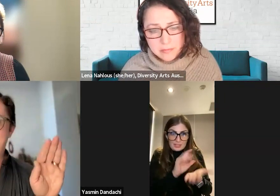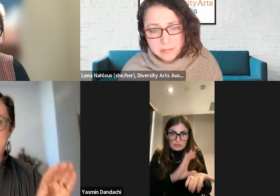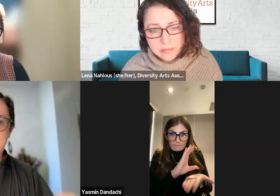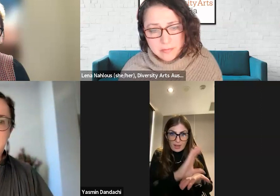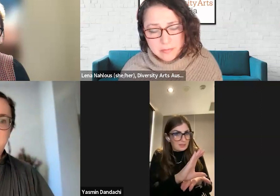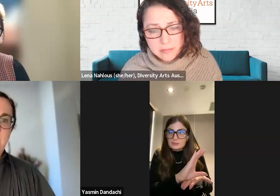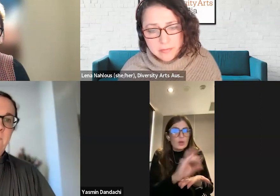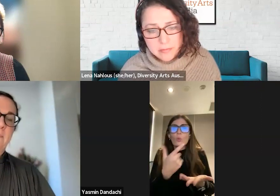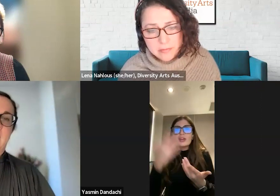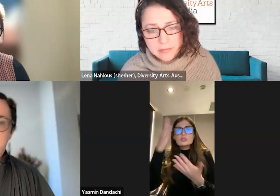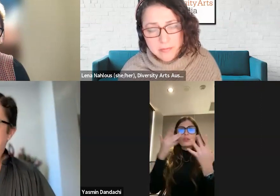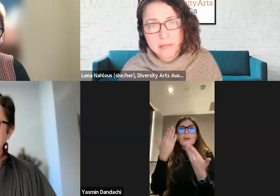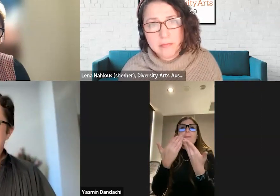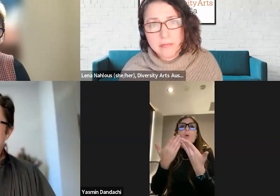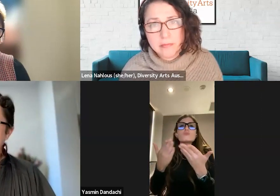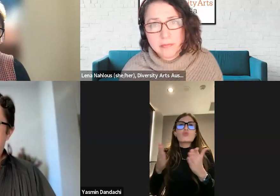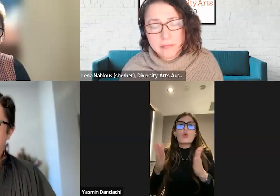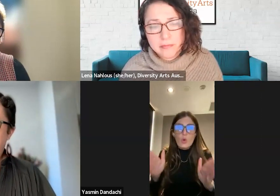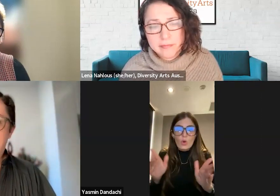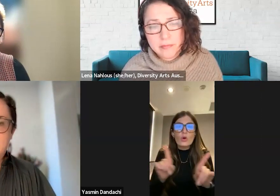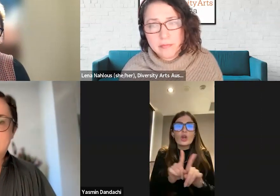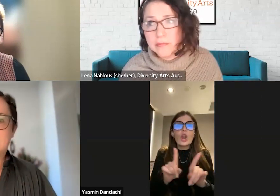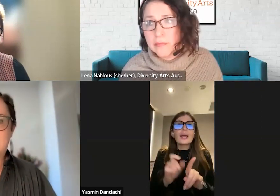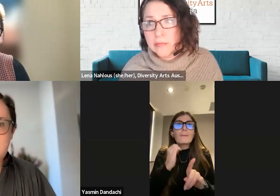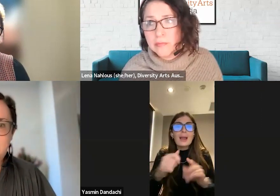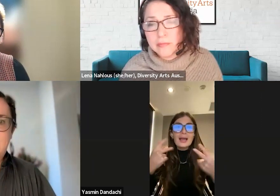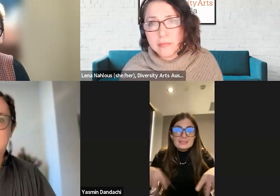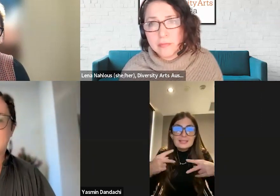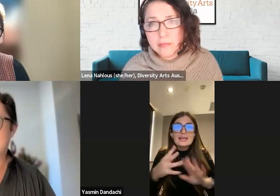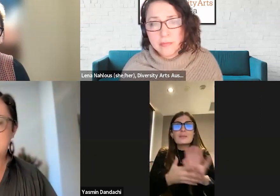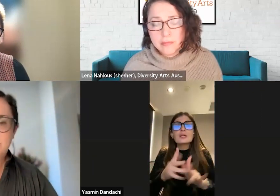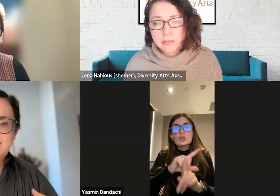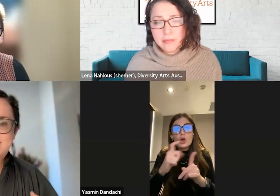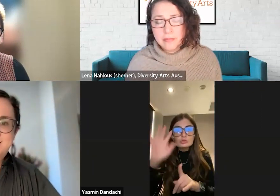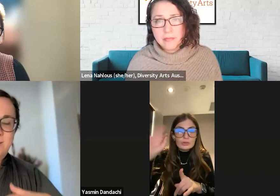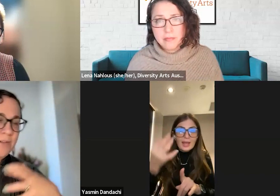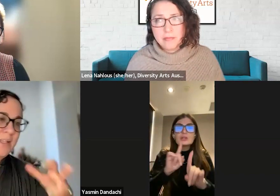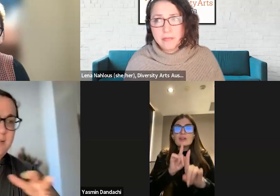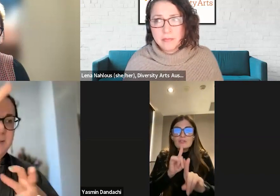and think about like in the BlakDance Model, cultural councils advisory councils, consensus conferences,